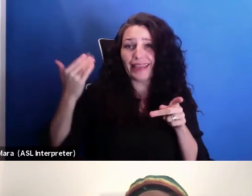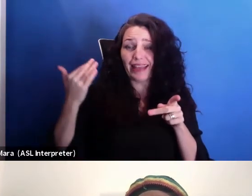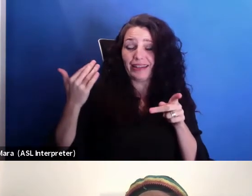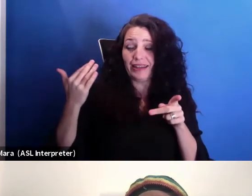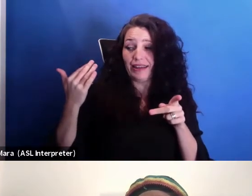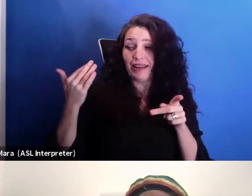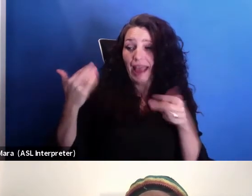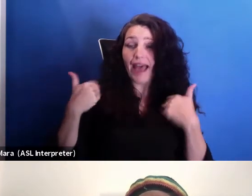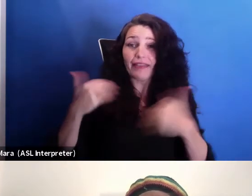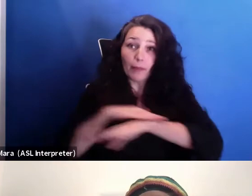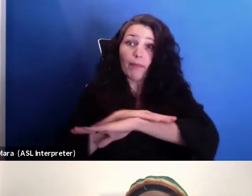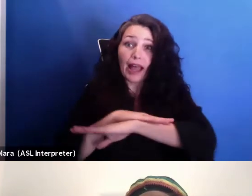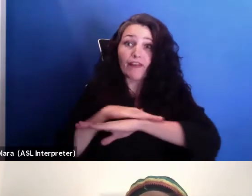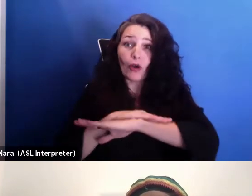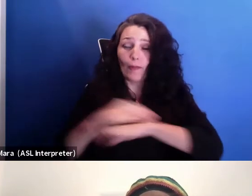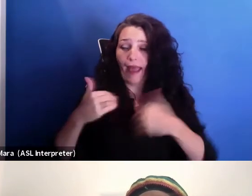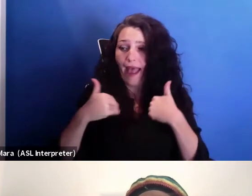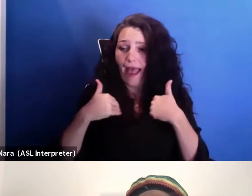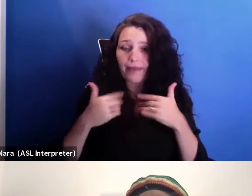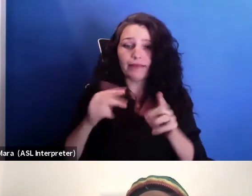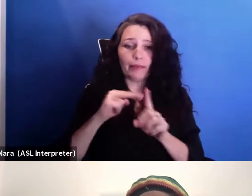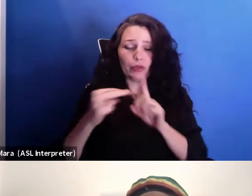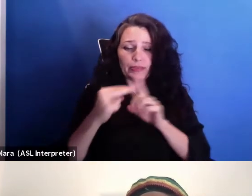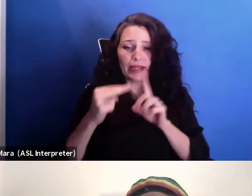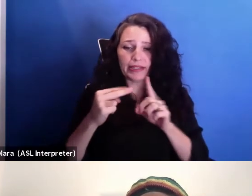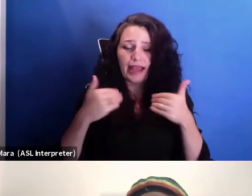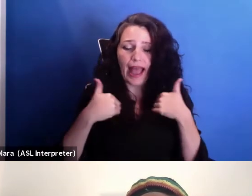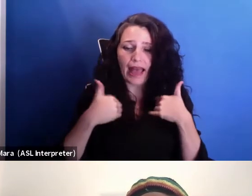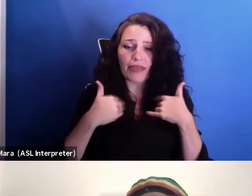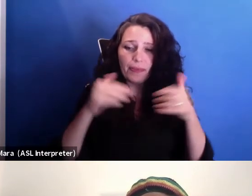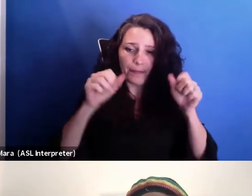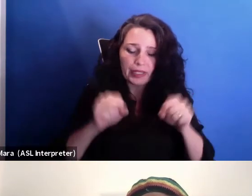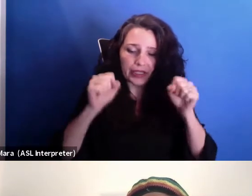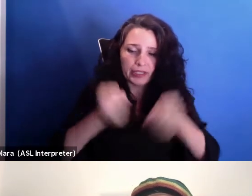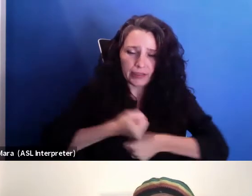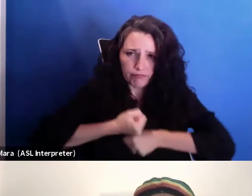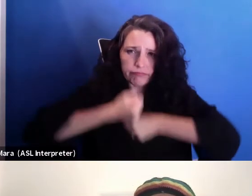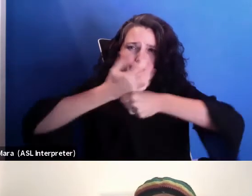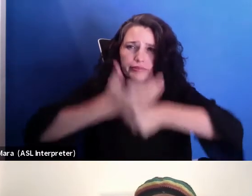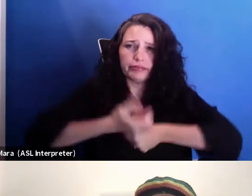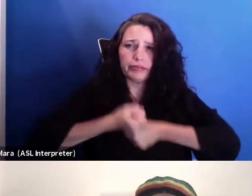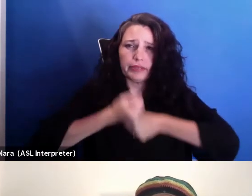50 years ago, and then to see one of those young people taking that footage and carrying the story forward